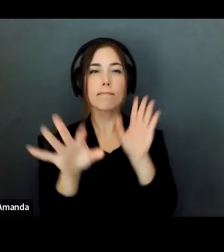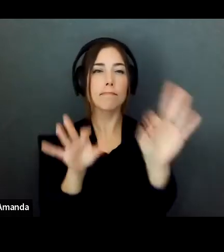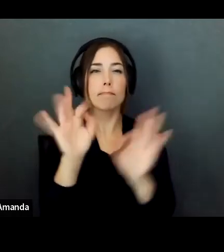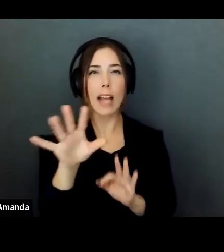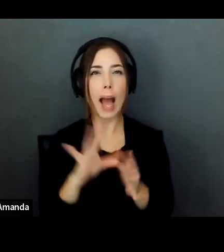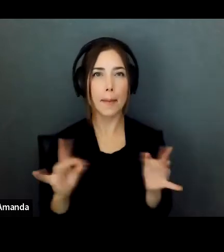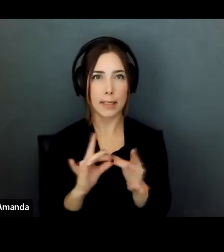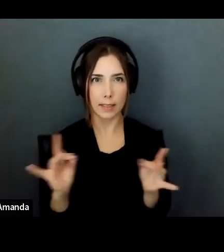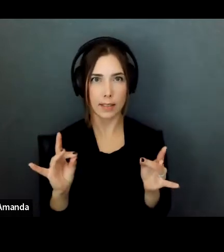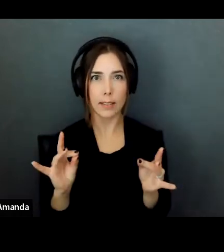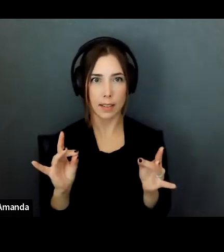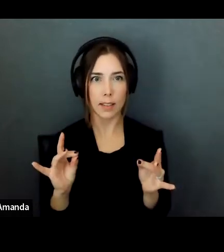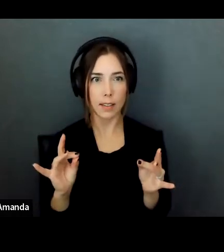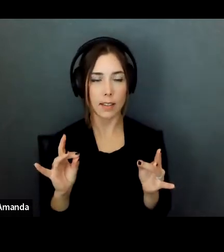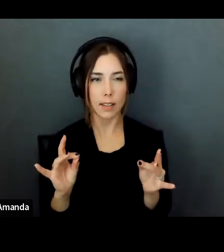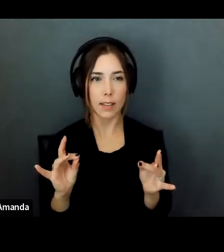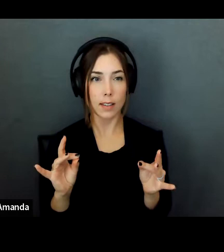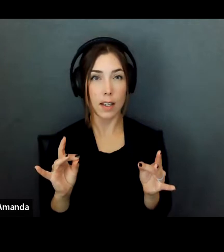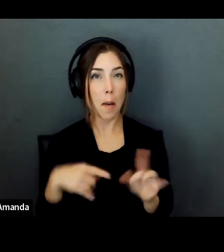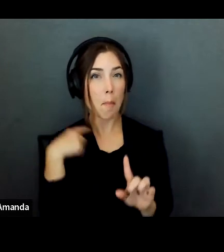There's also heightened scrutiny package.